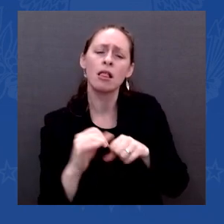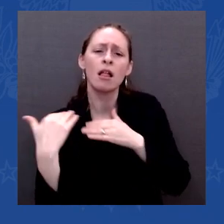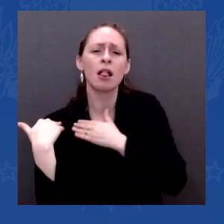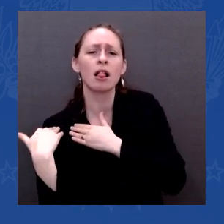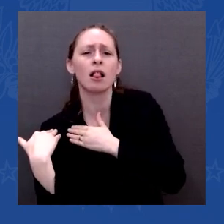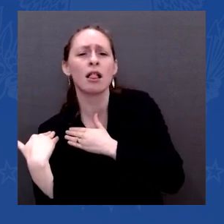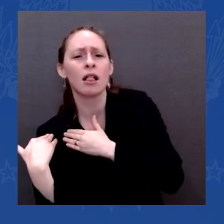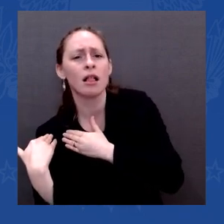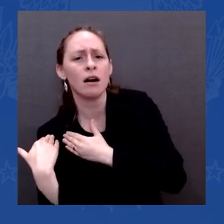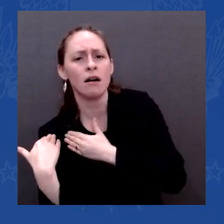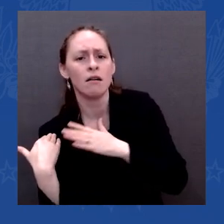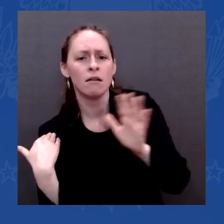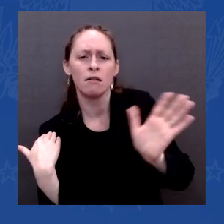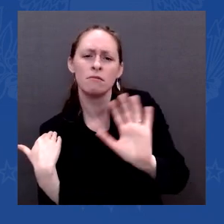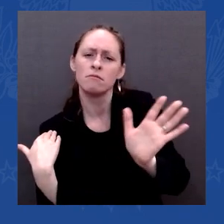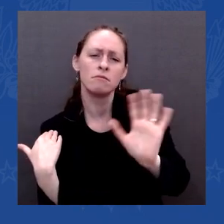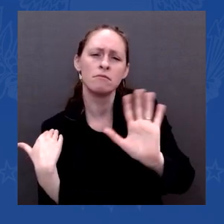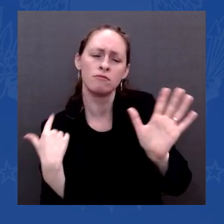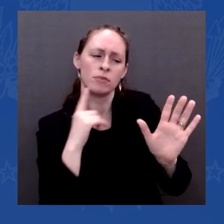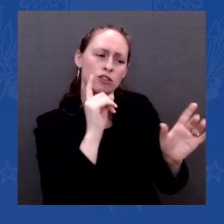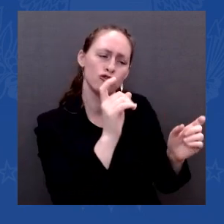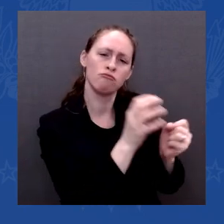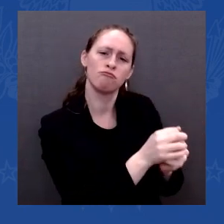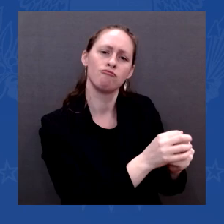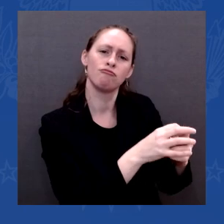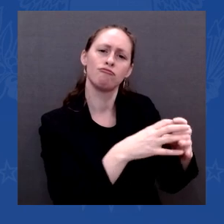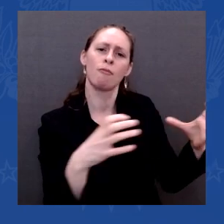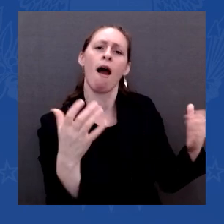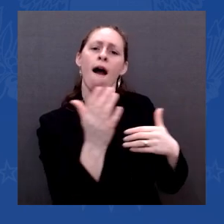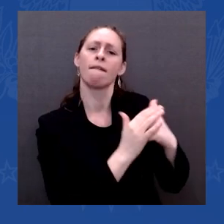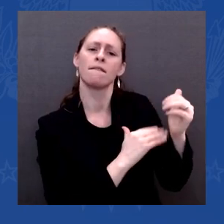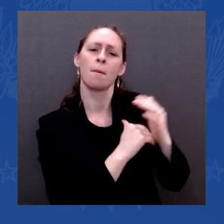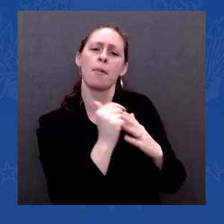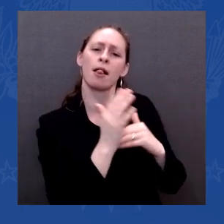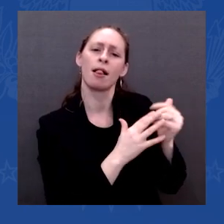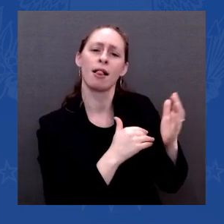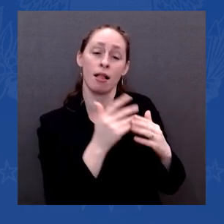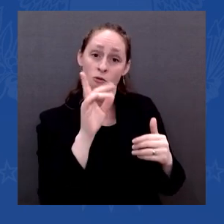the wealthy do very, very, very well. I’m not joking.